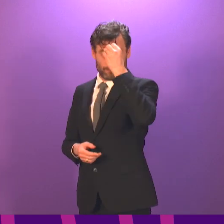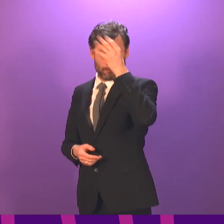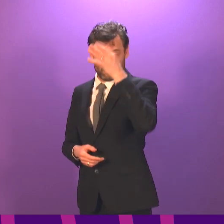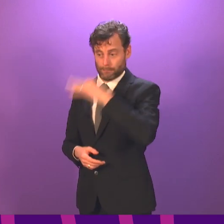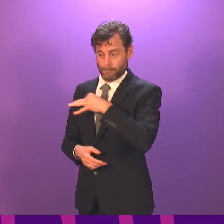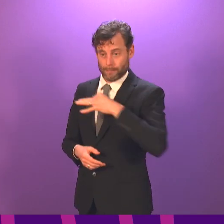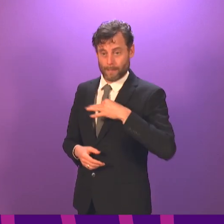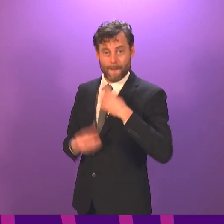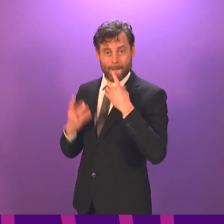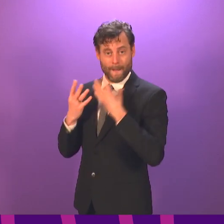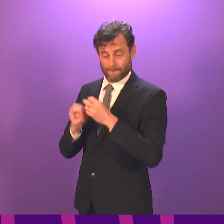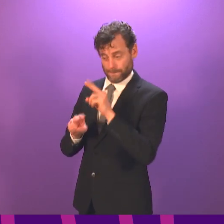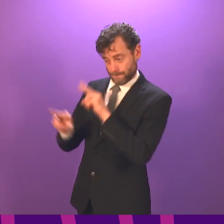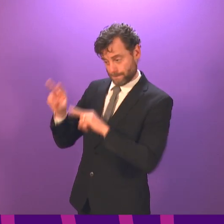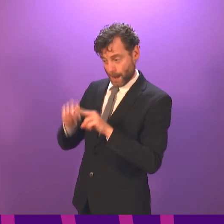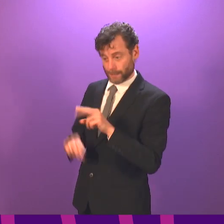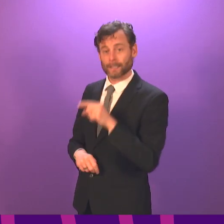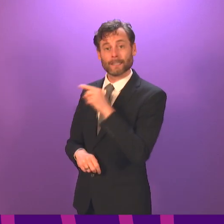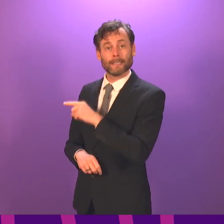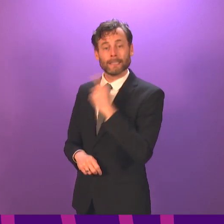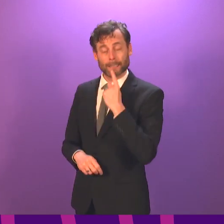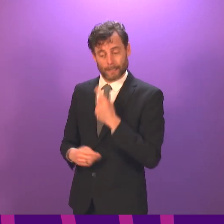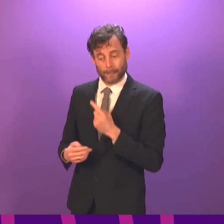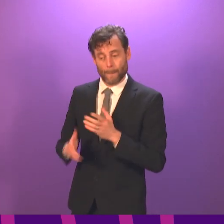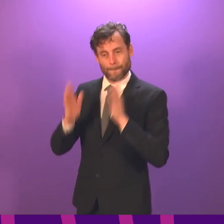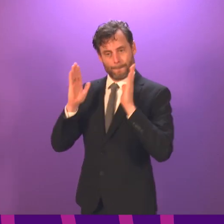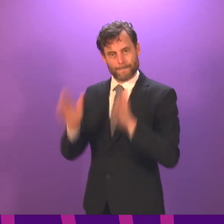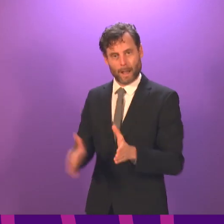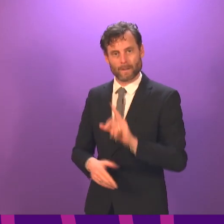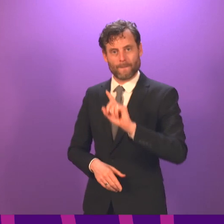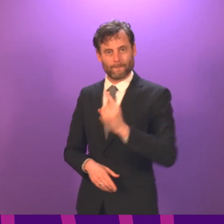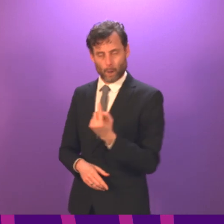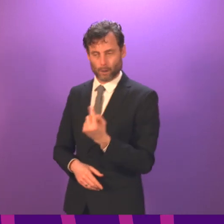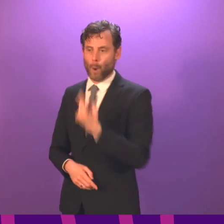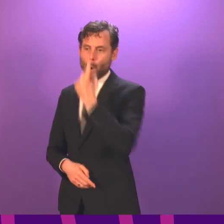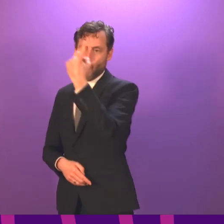of the first cohorts—groups 1 to 9—and the JCVI’s advice is to continue to do so